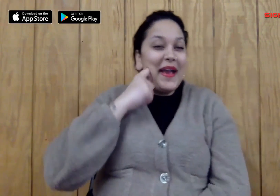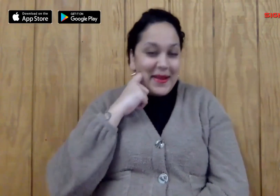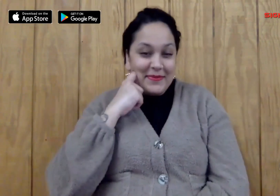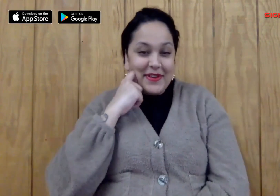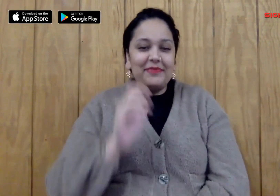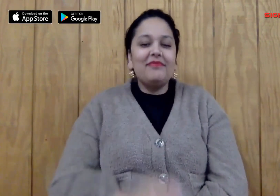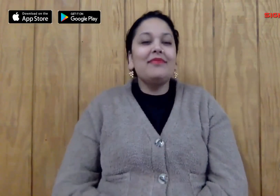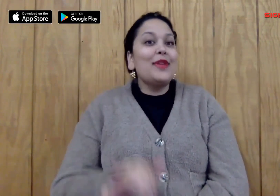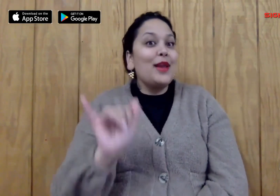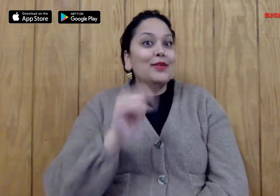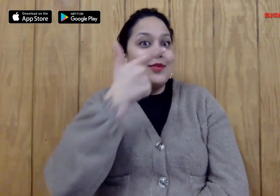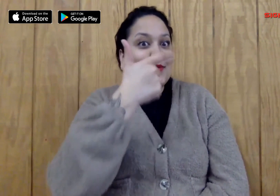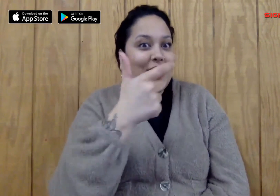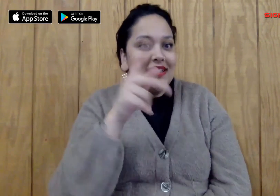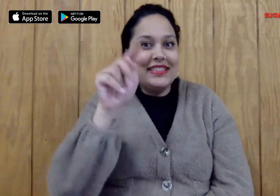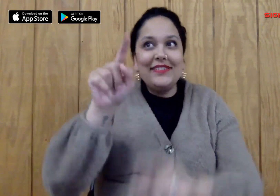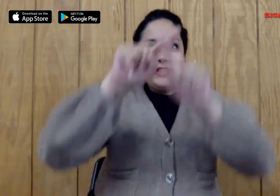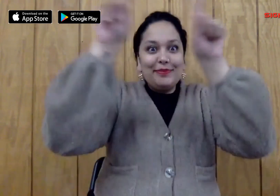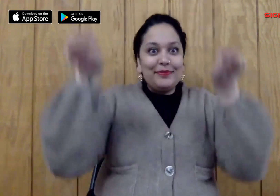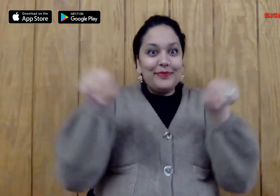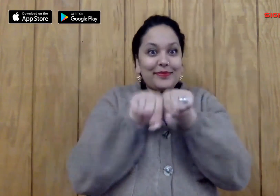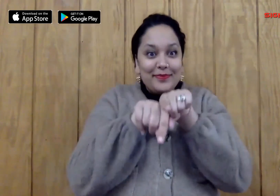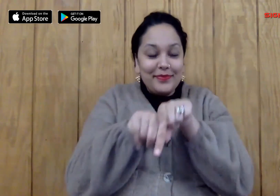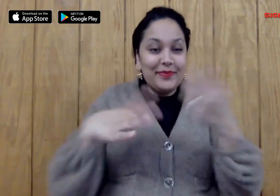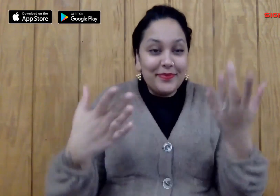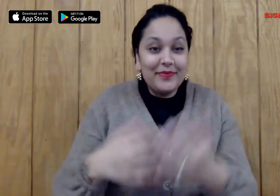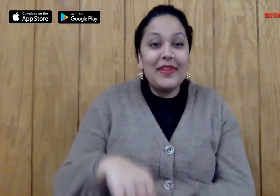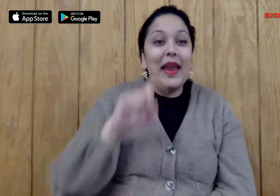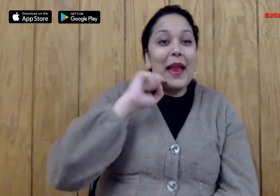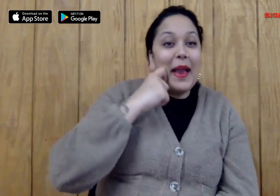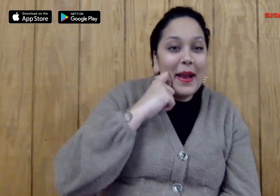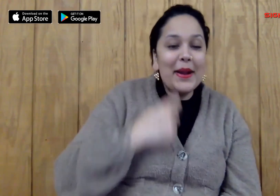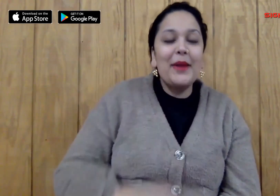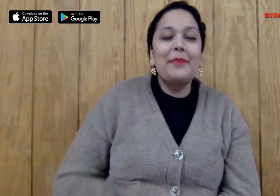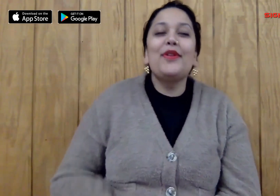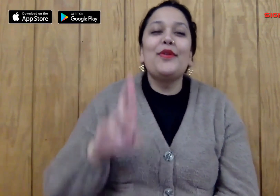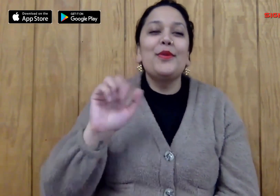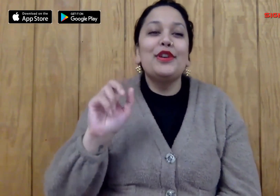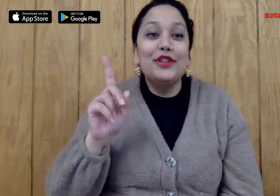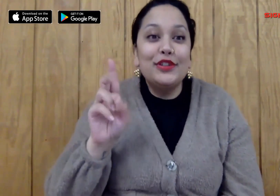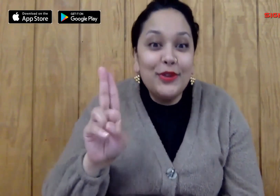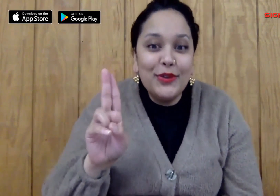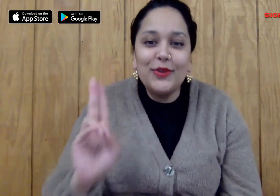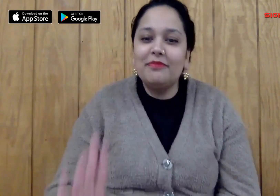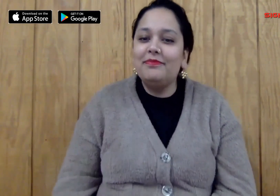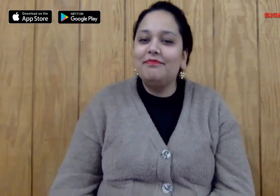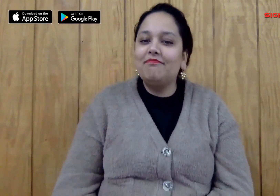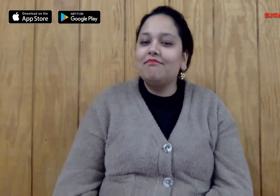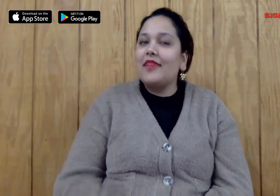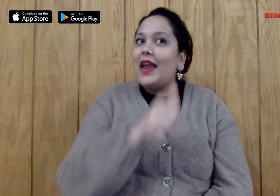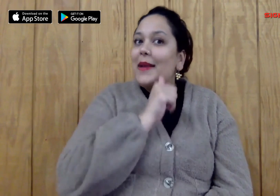Store on your smartphone and you can also watch on television on Apple TV, Roku and Amazon.